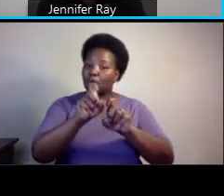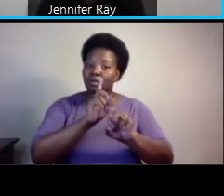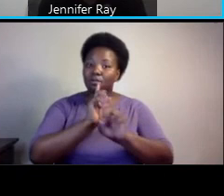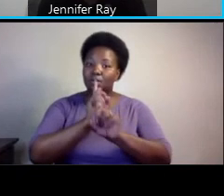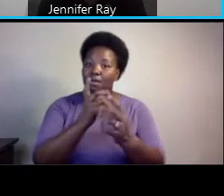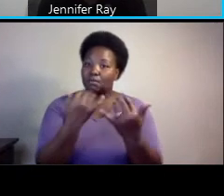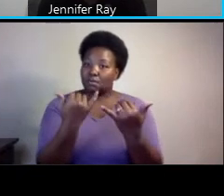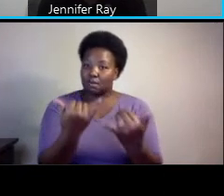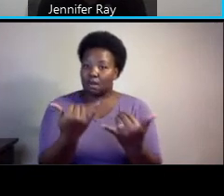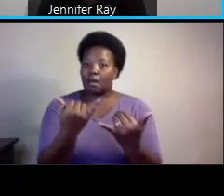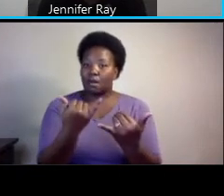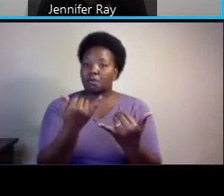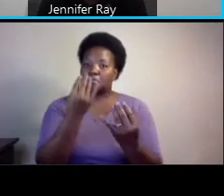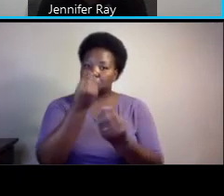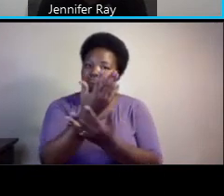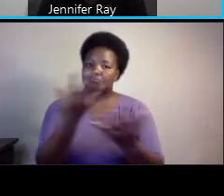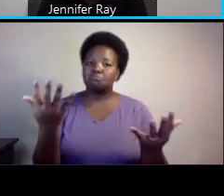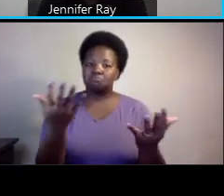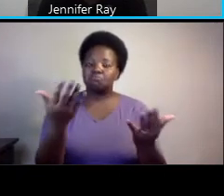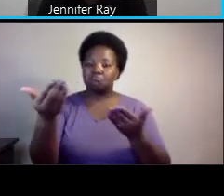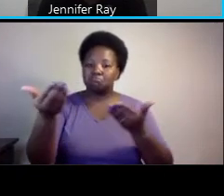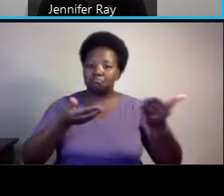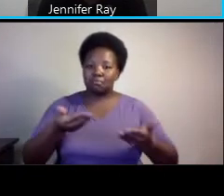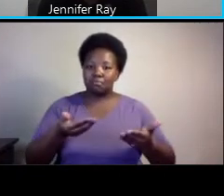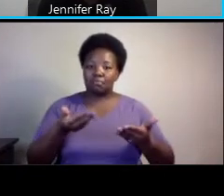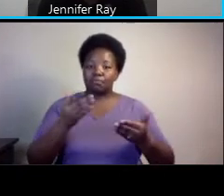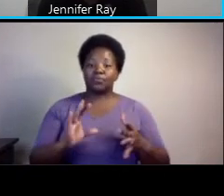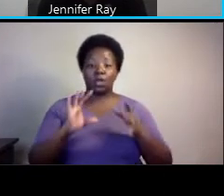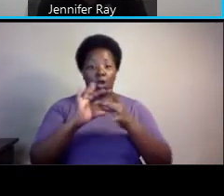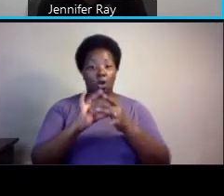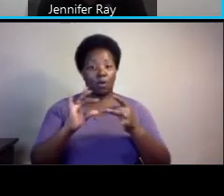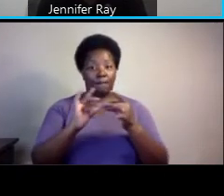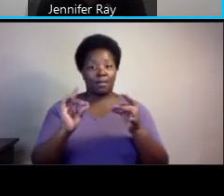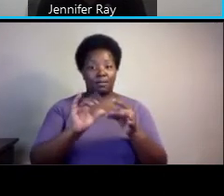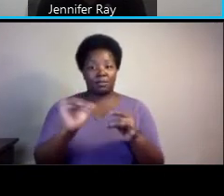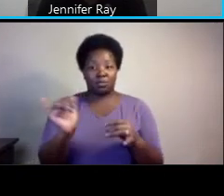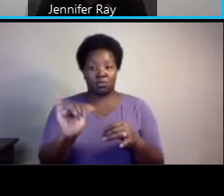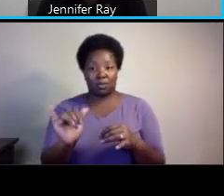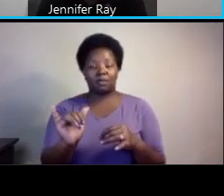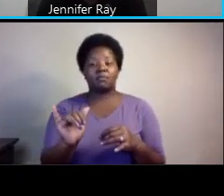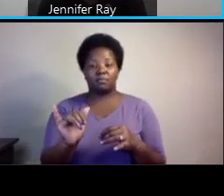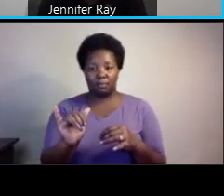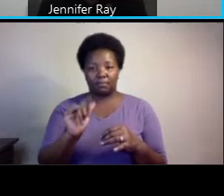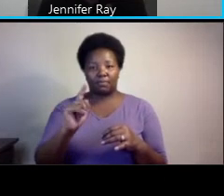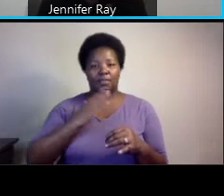period and want to remind you about the comments again restating from earlier as